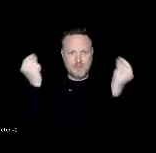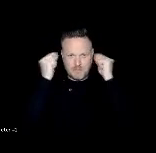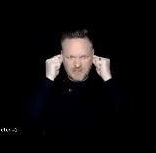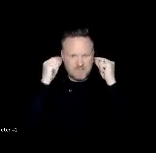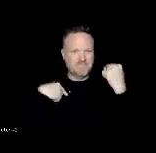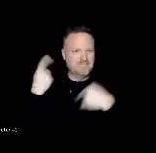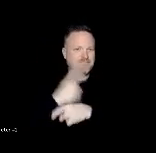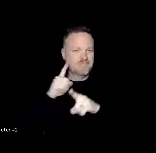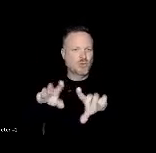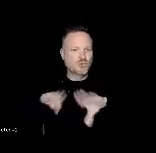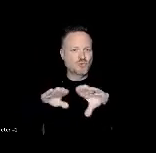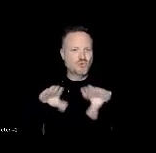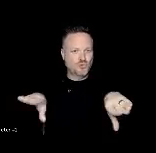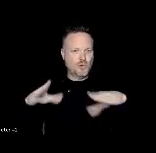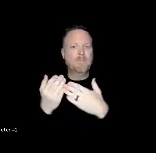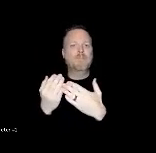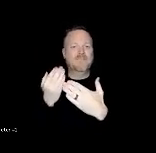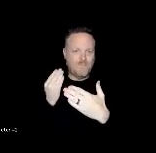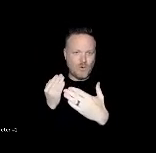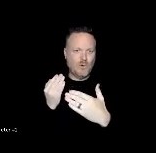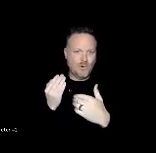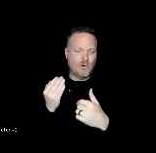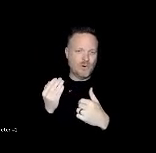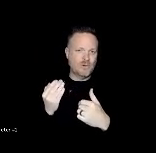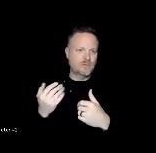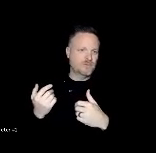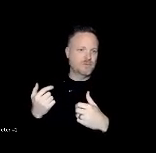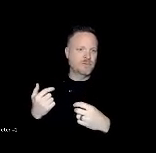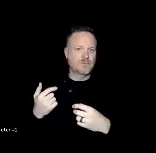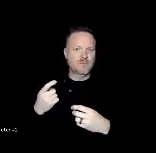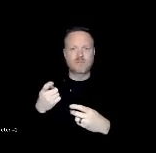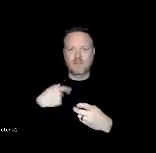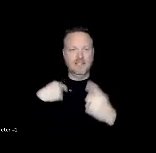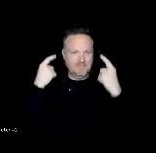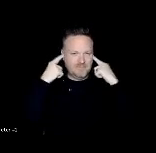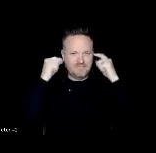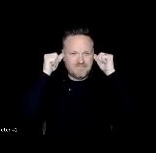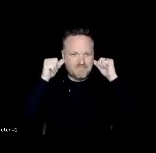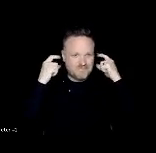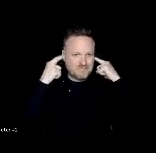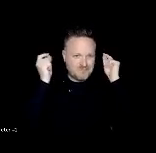swim before we ended up having his tube surgery because once you get tubes in your ears